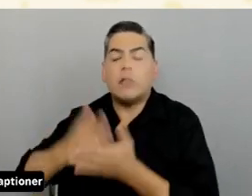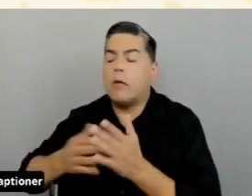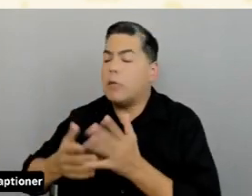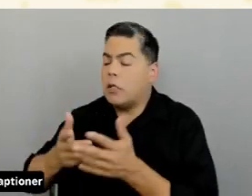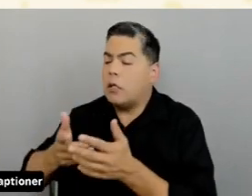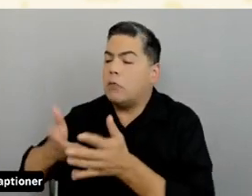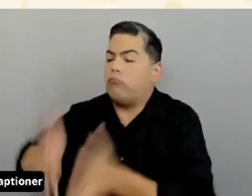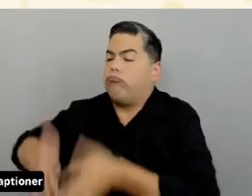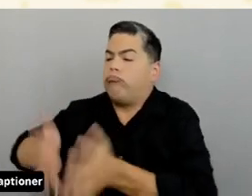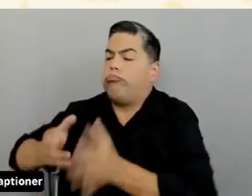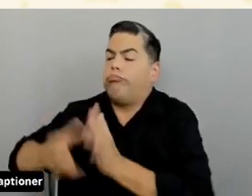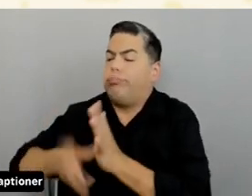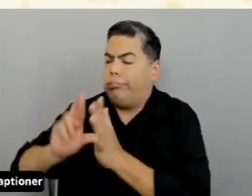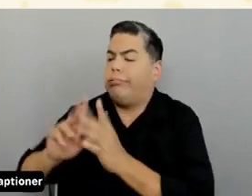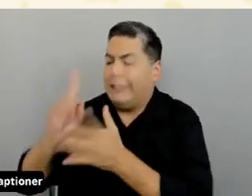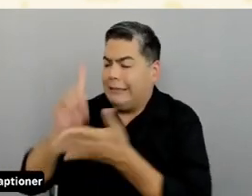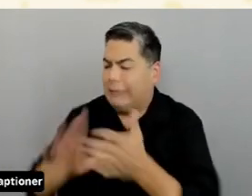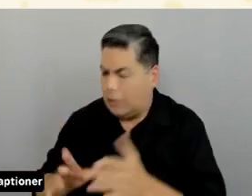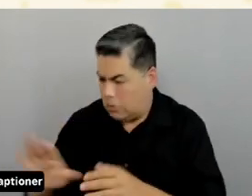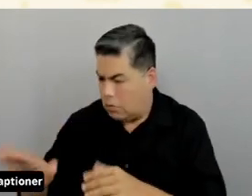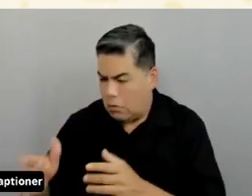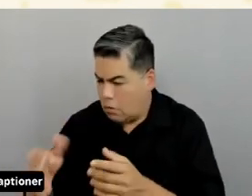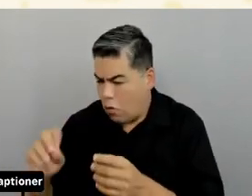we usually proceed with a few exercises.